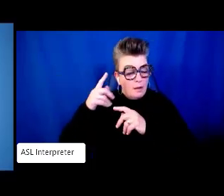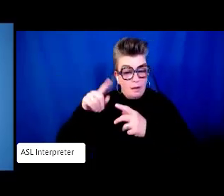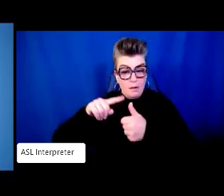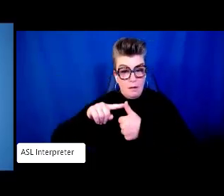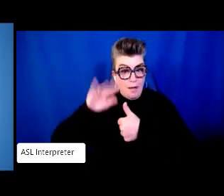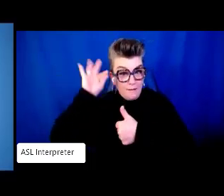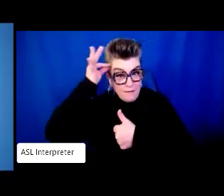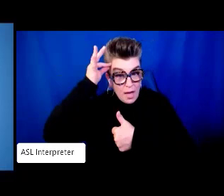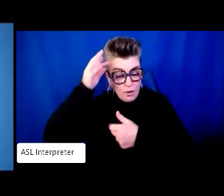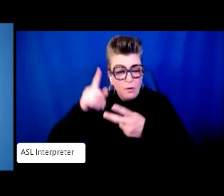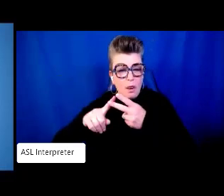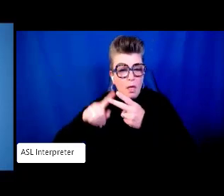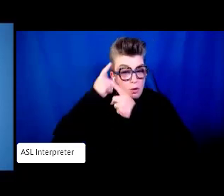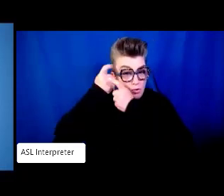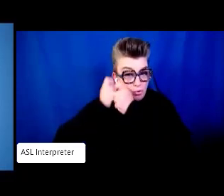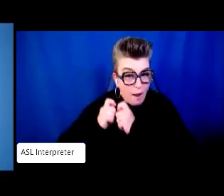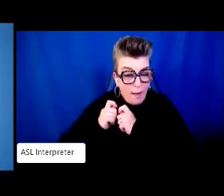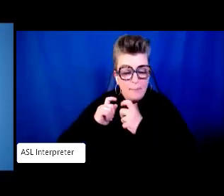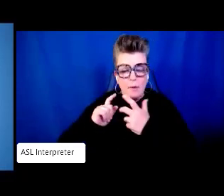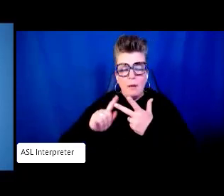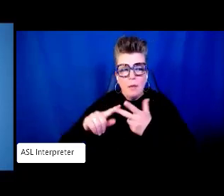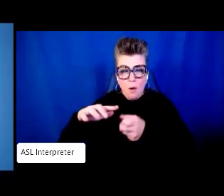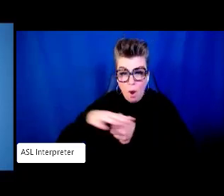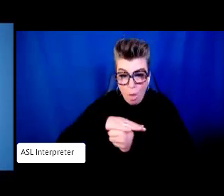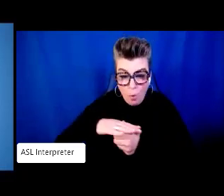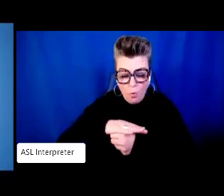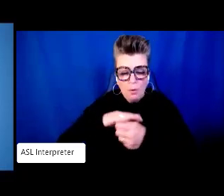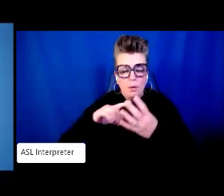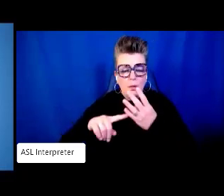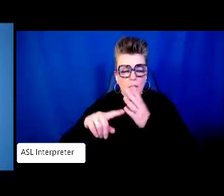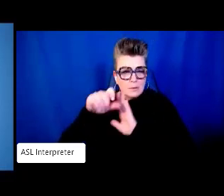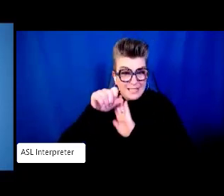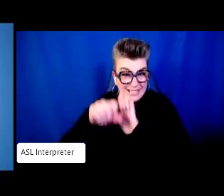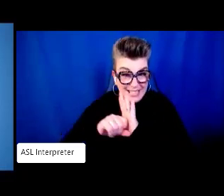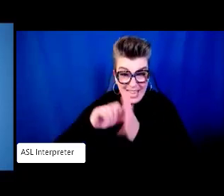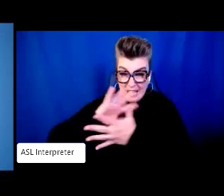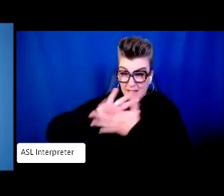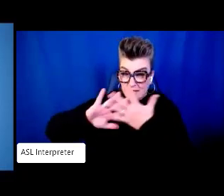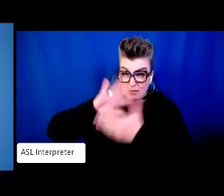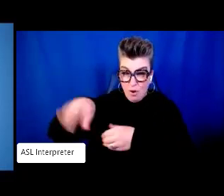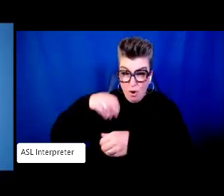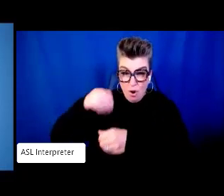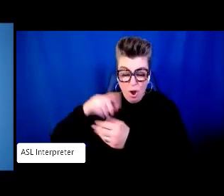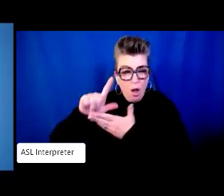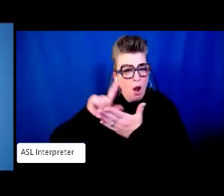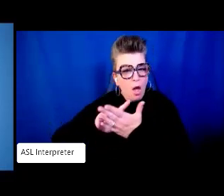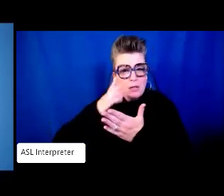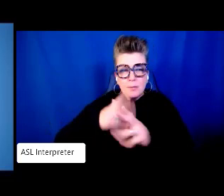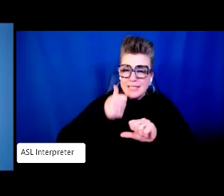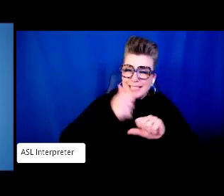that may apply to their research and may restrict disclosure or set requirements for sharing scientific data